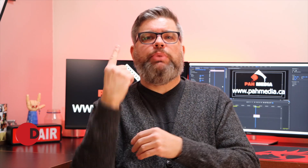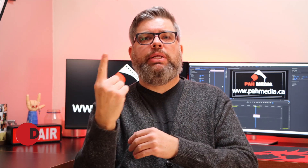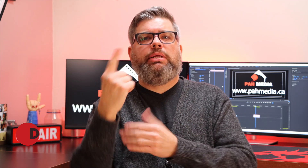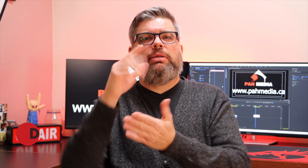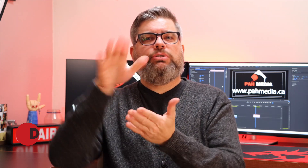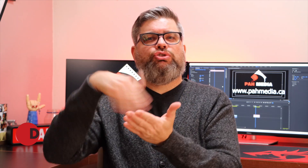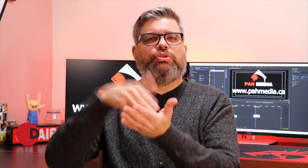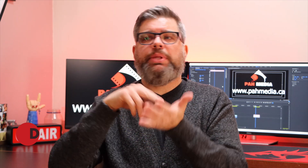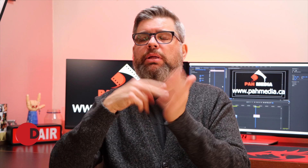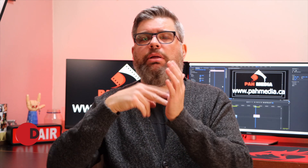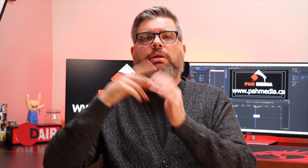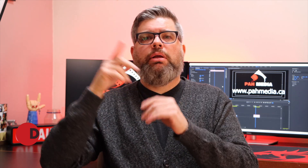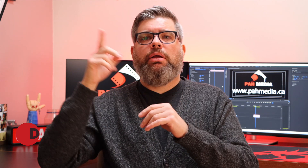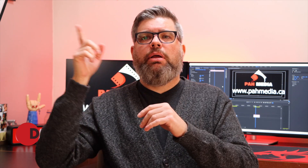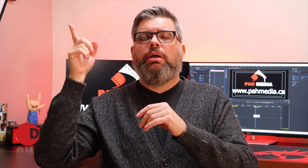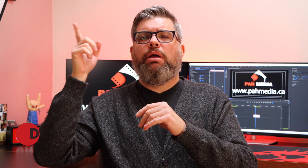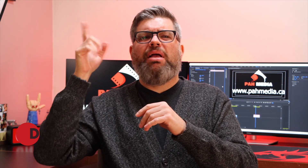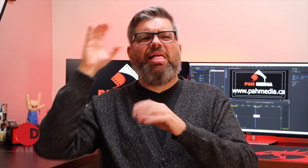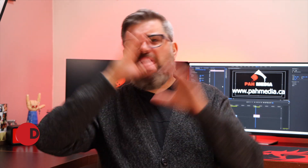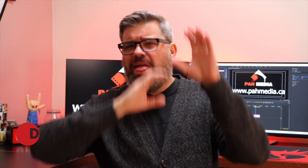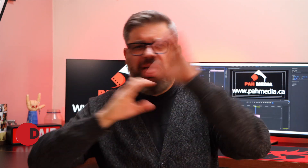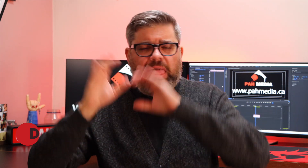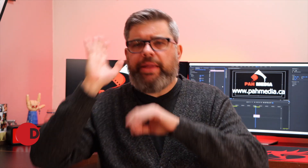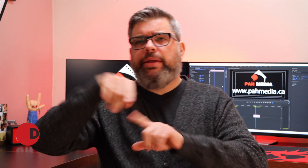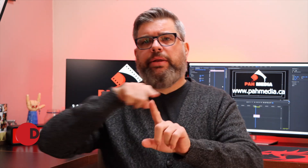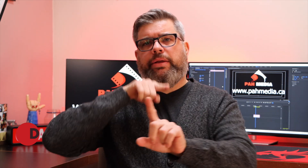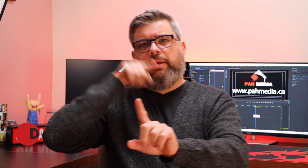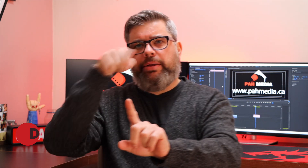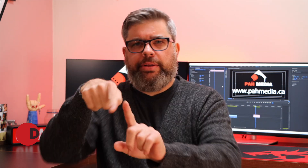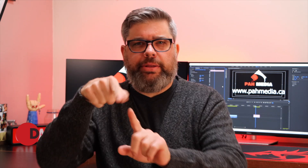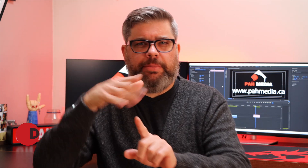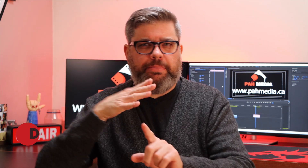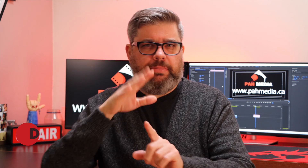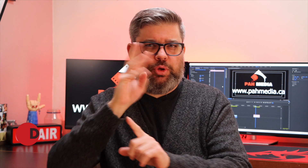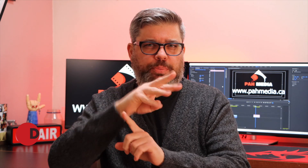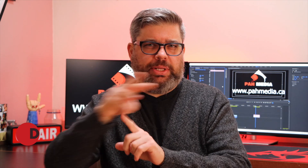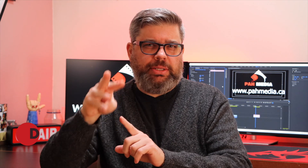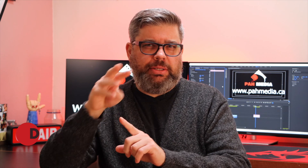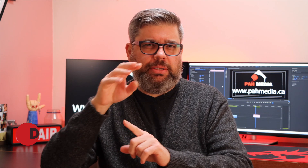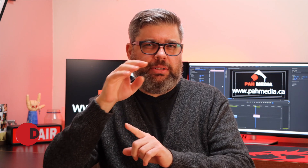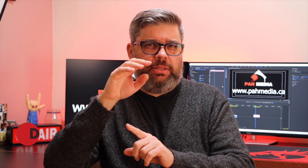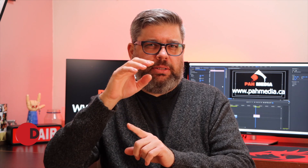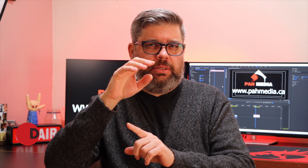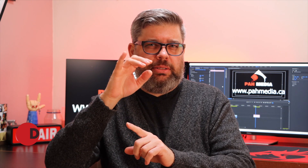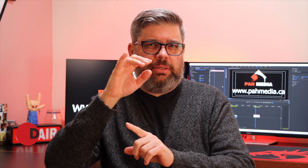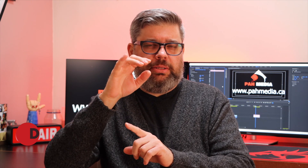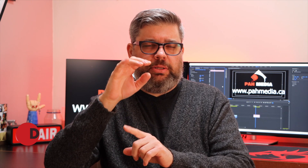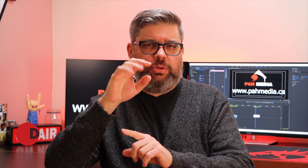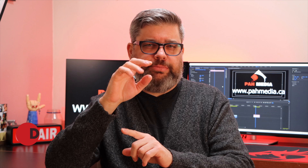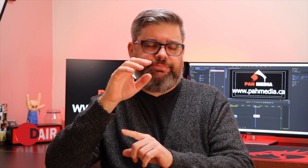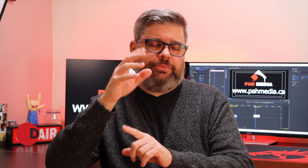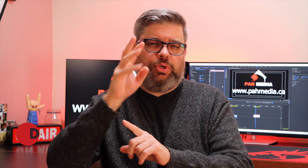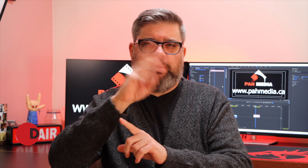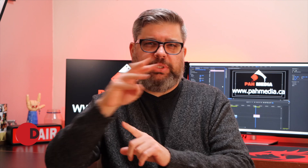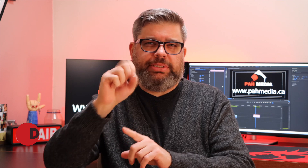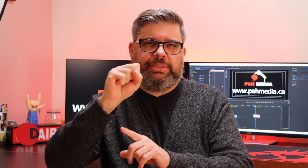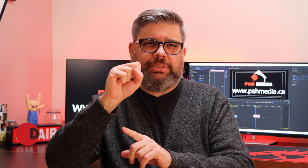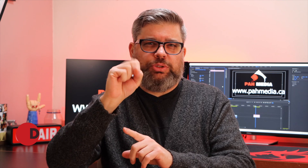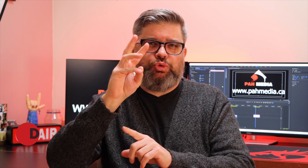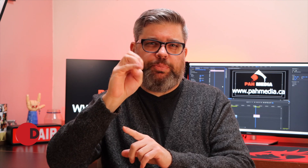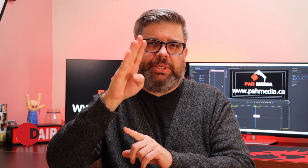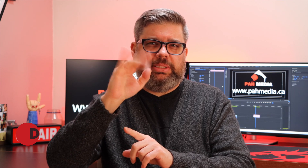I am excited about this website as it is easier for people